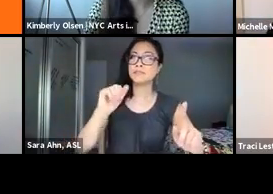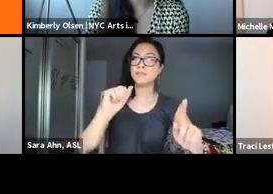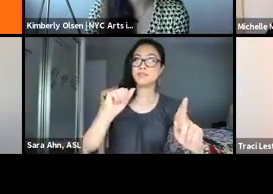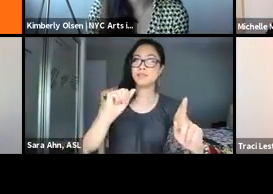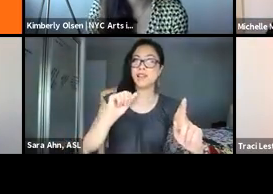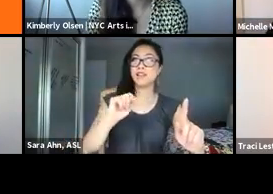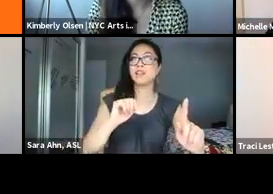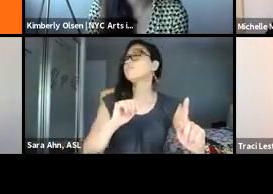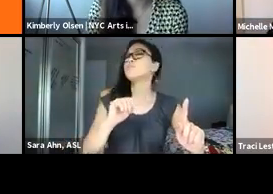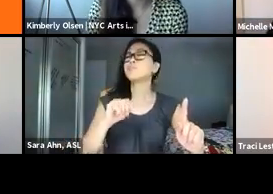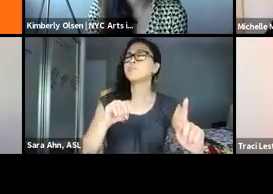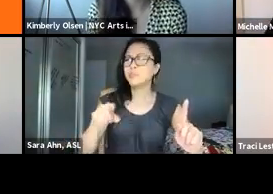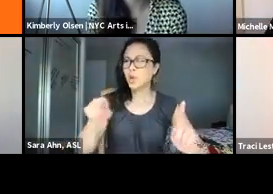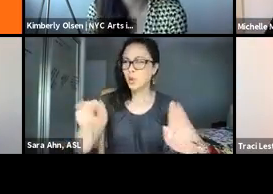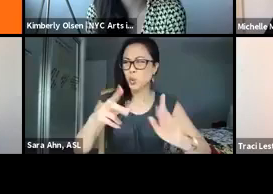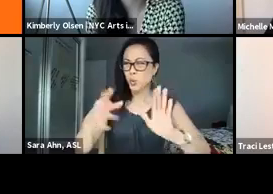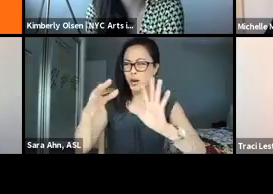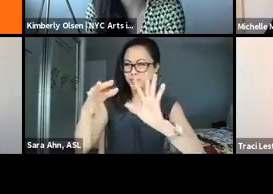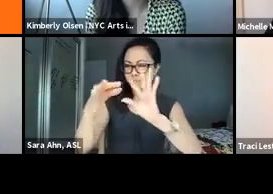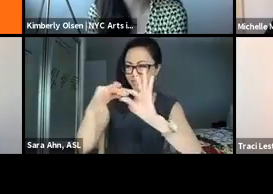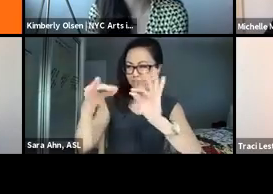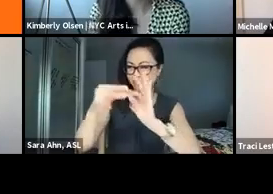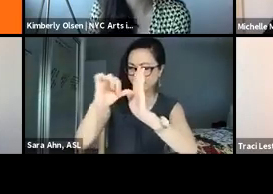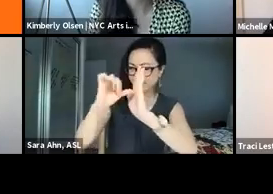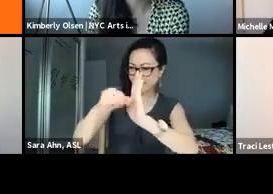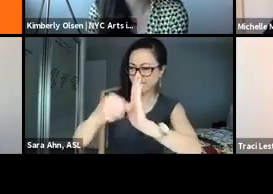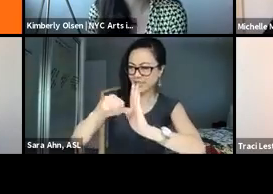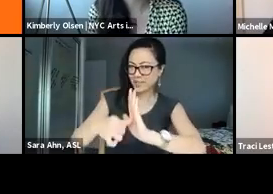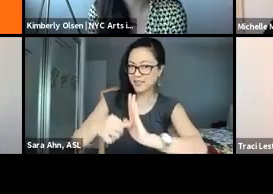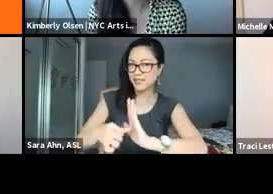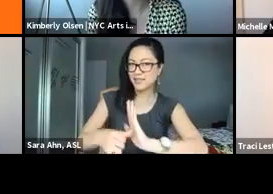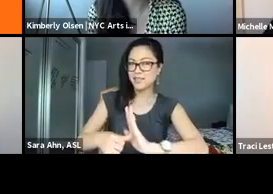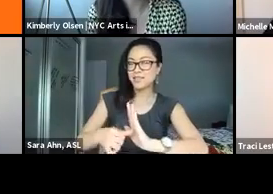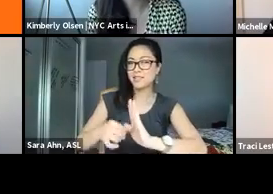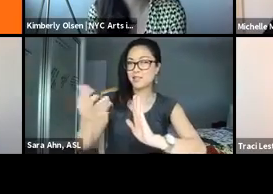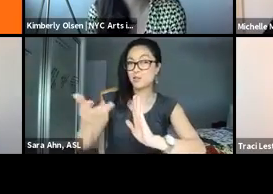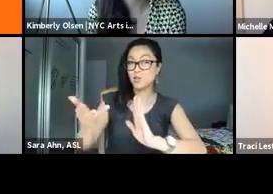who aren't the actual artists. It is the people around it that support it.